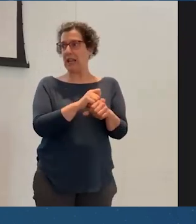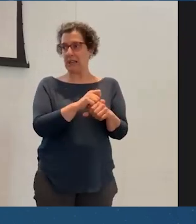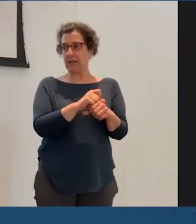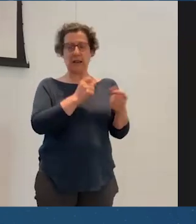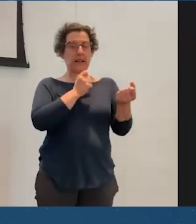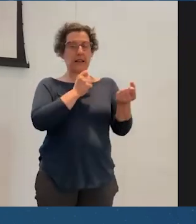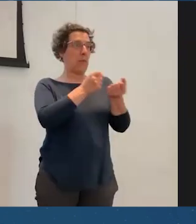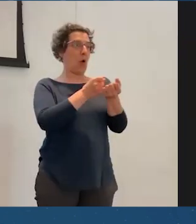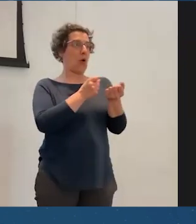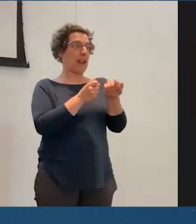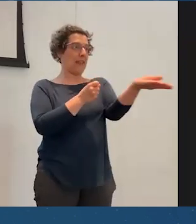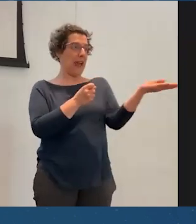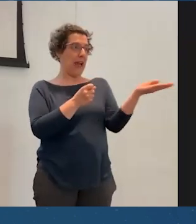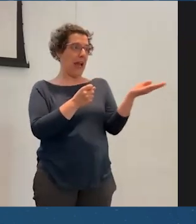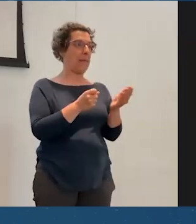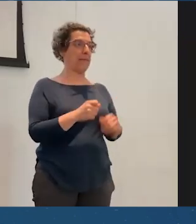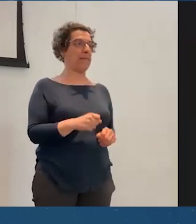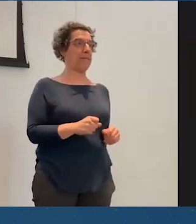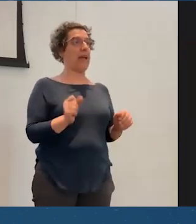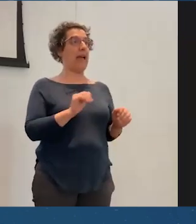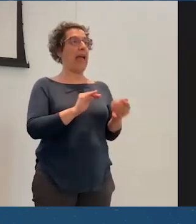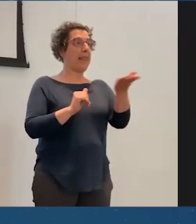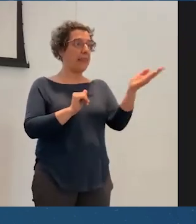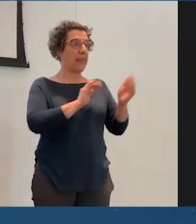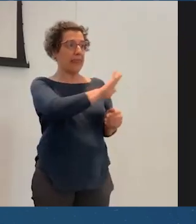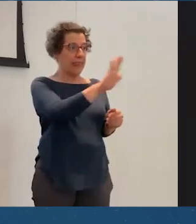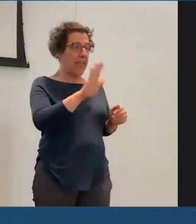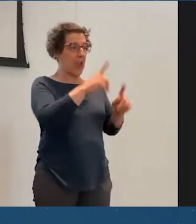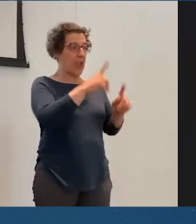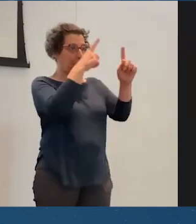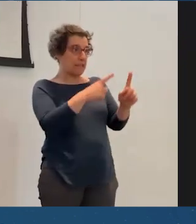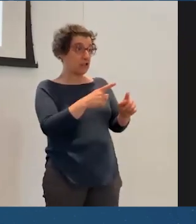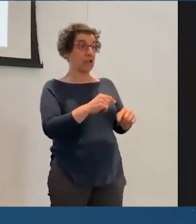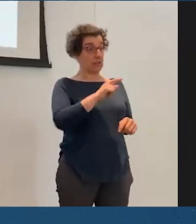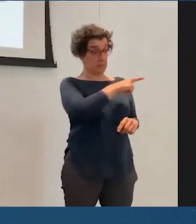and their missions if they're a nonprofit or an individual--